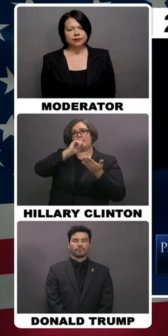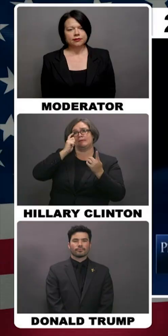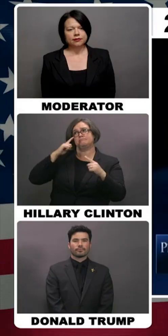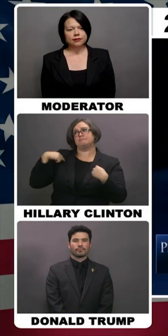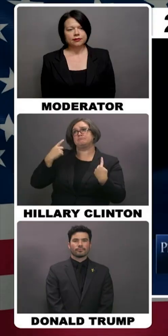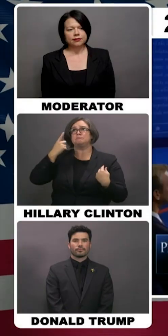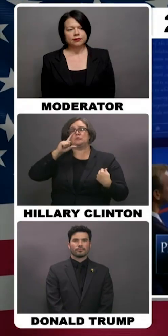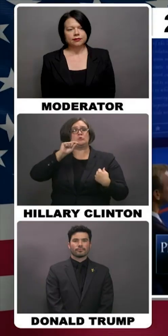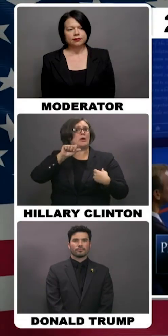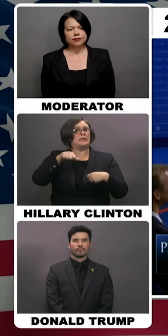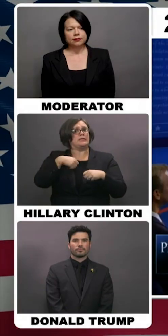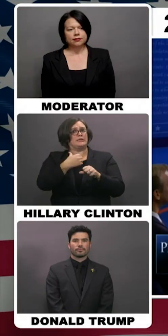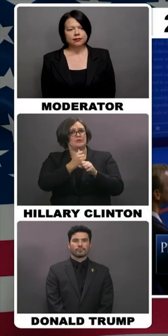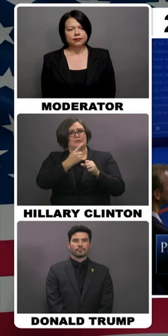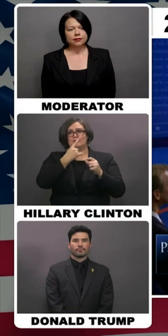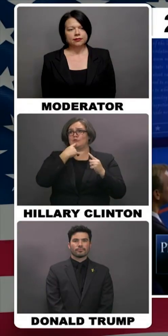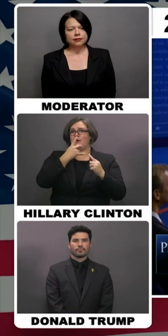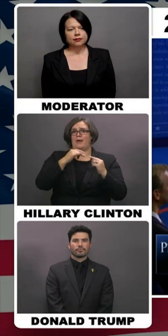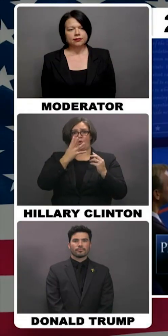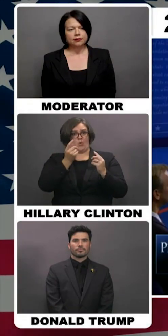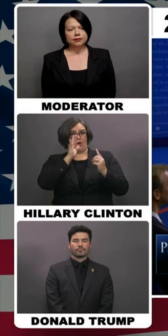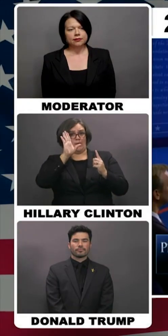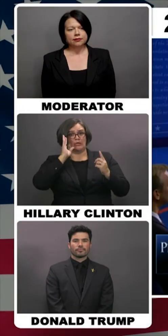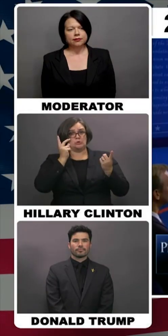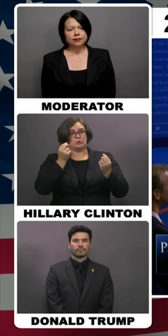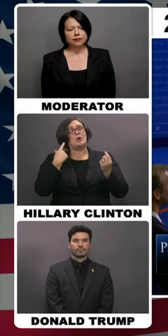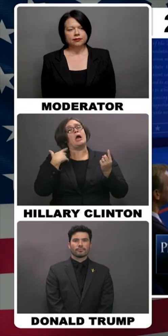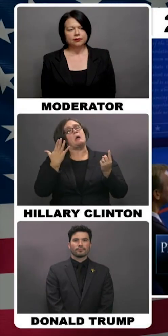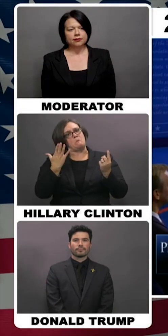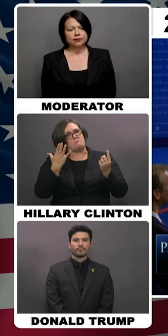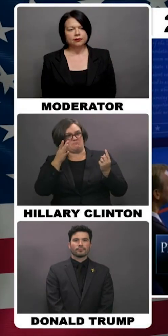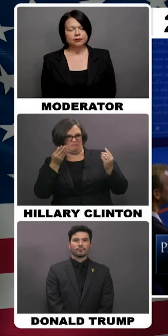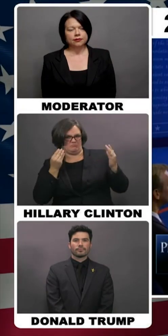But I'll tell you what he's going to do. His plan will give the wealthy